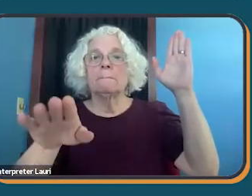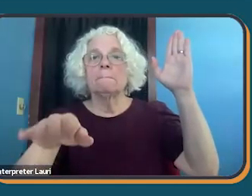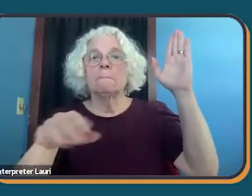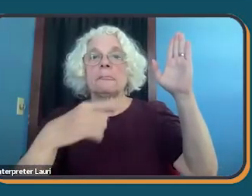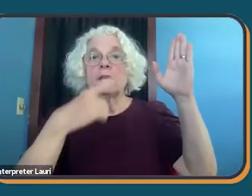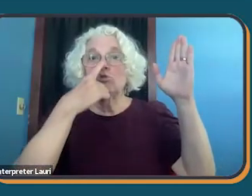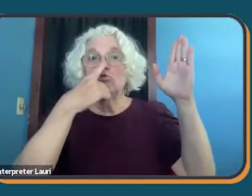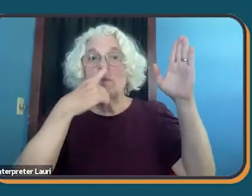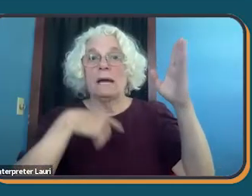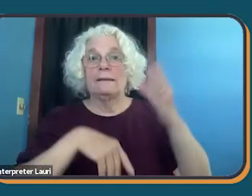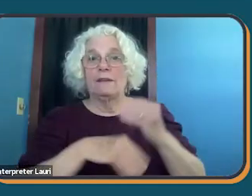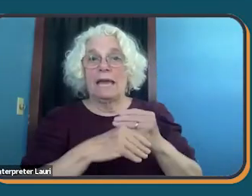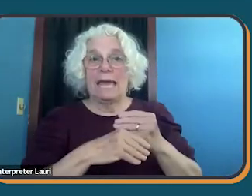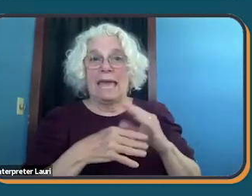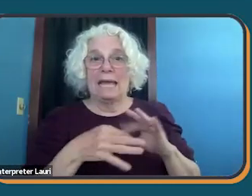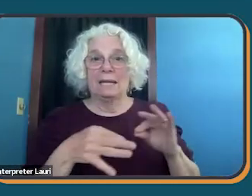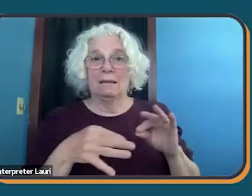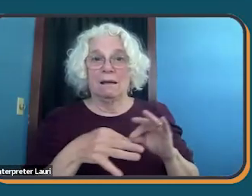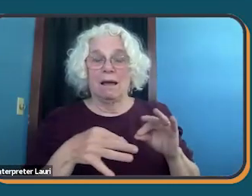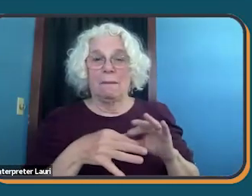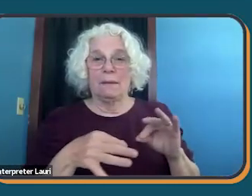Latisha Brown: Also, if I may